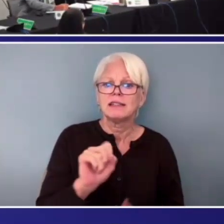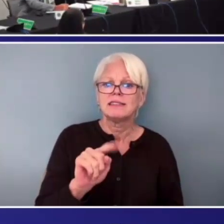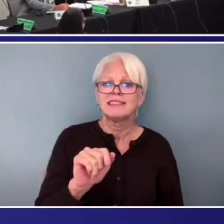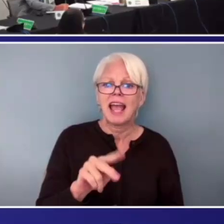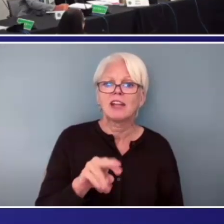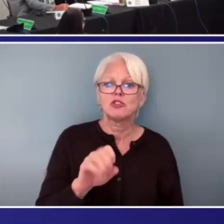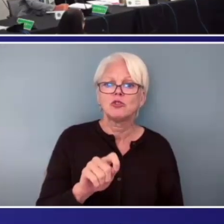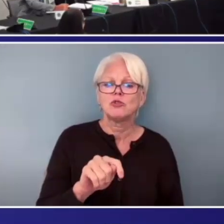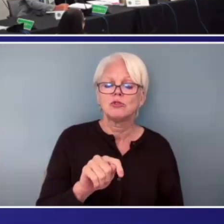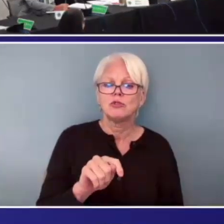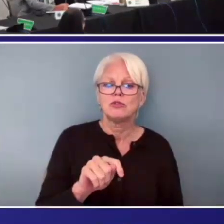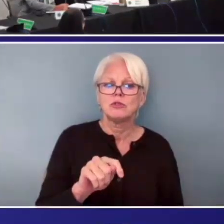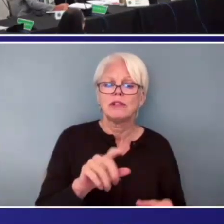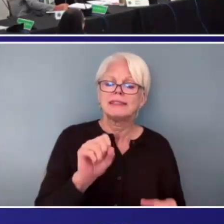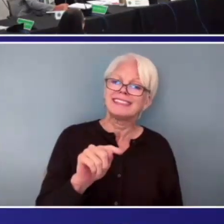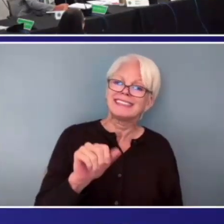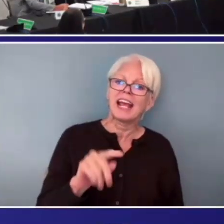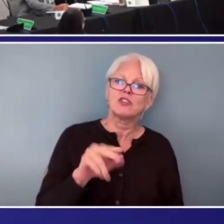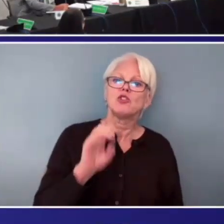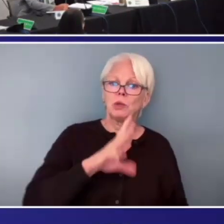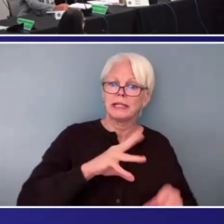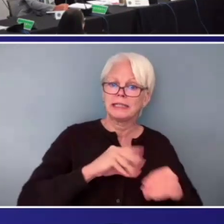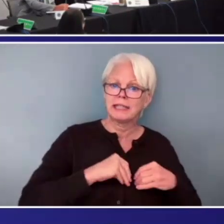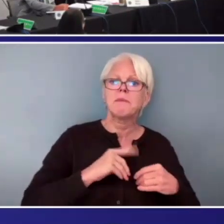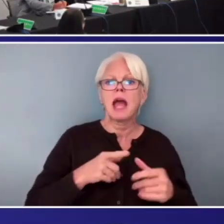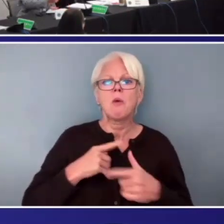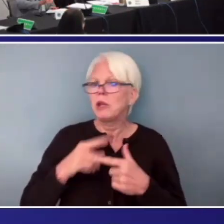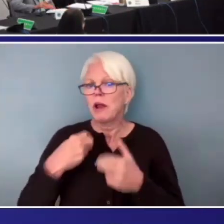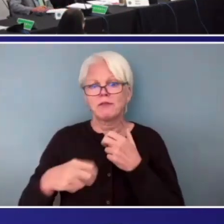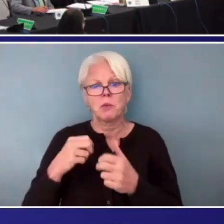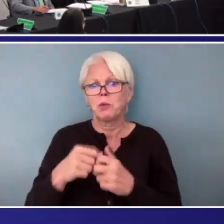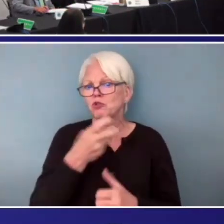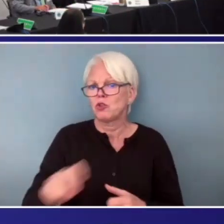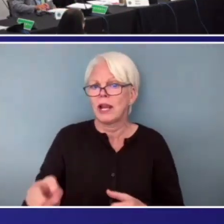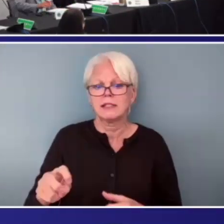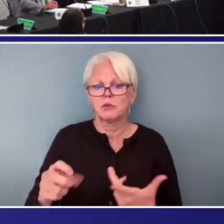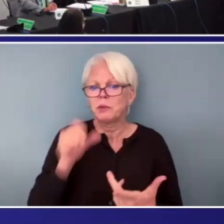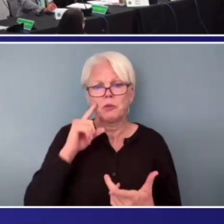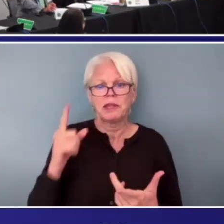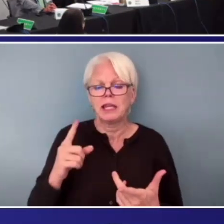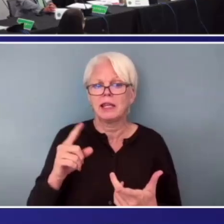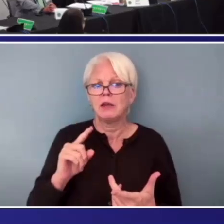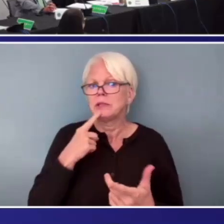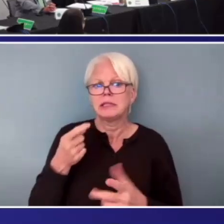We don't think that would be a significant cost to the taxpayer. And we think -- we don't know operationally what's easier for the Department.